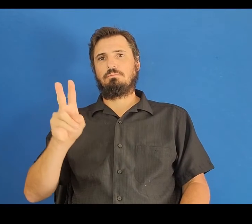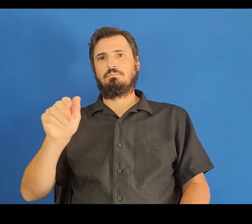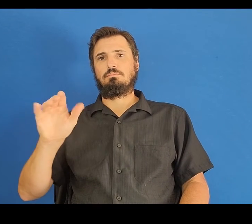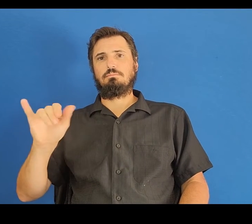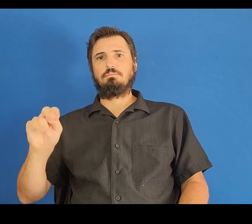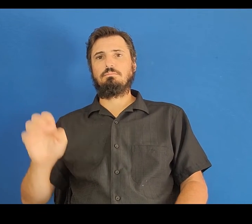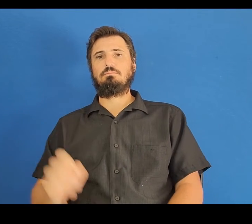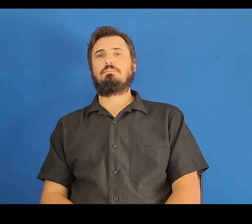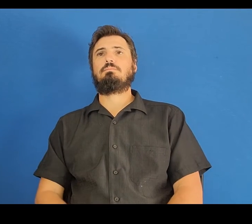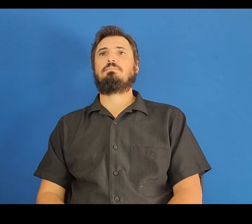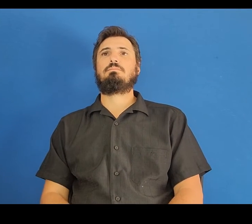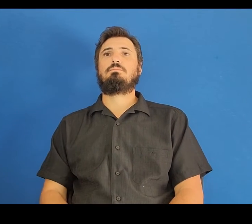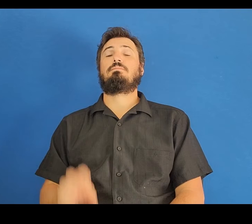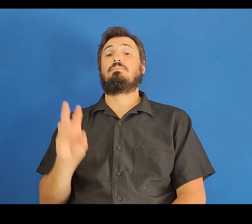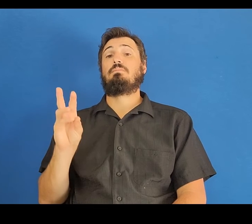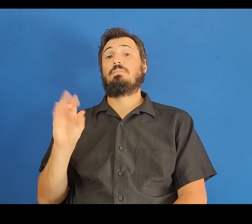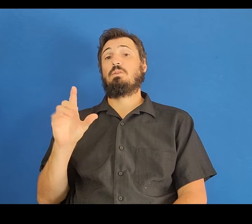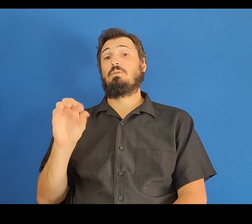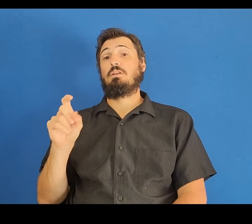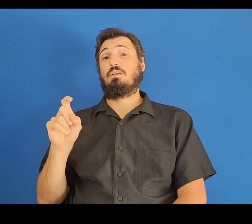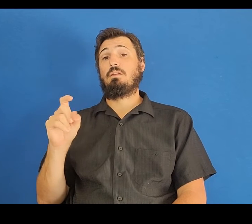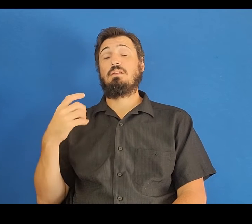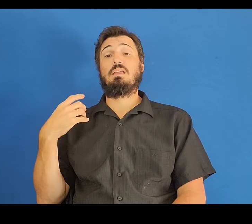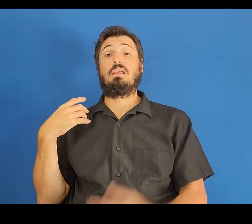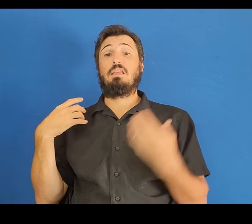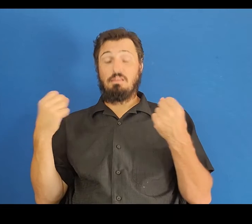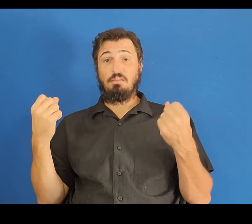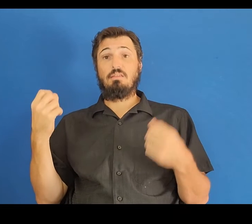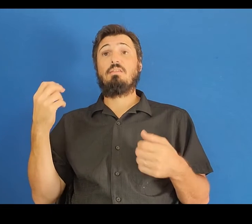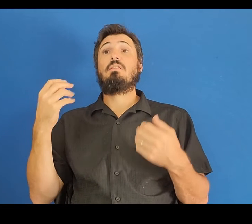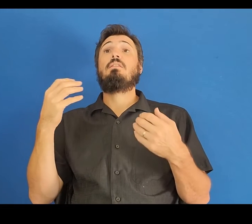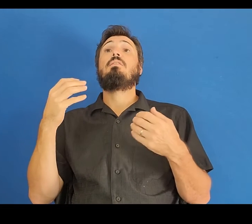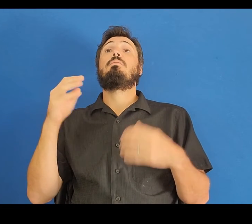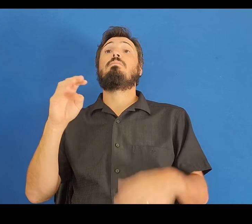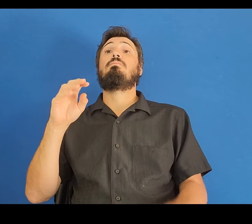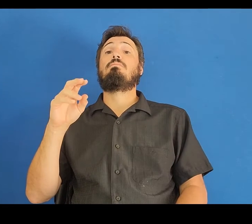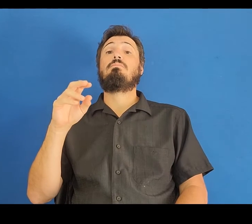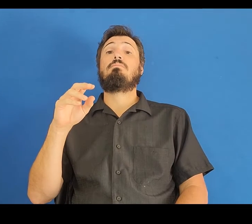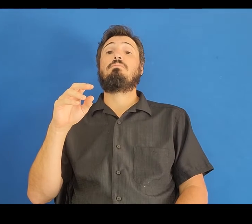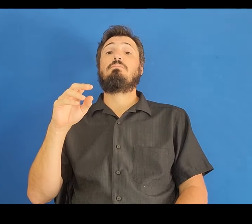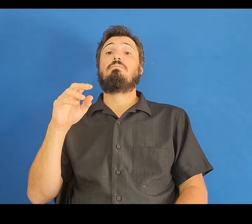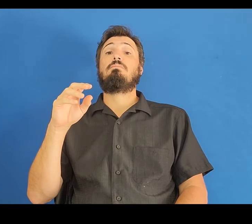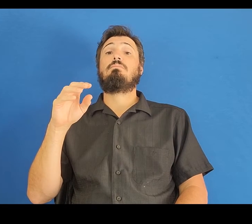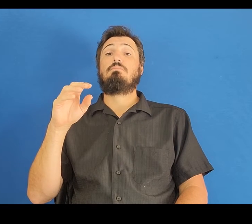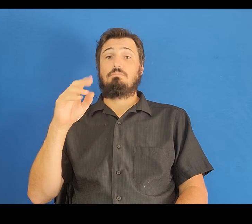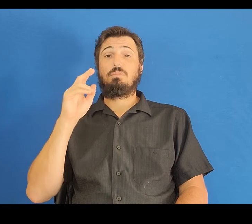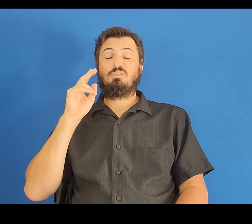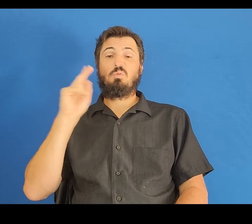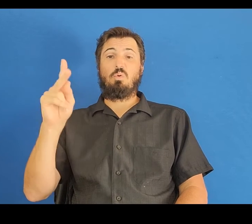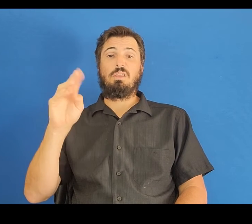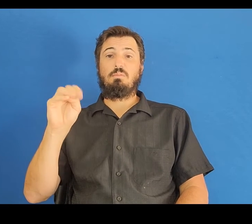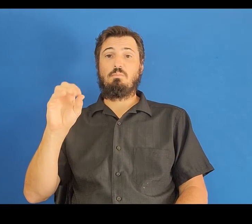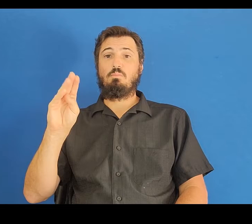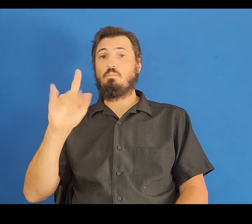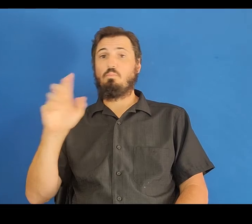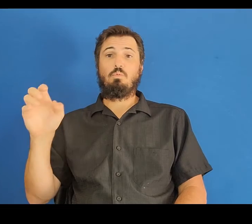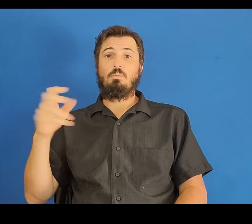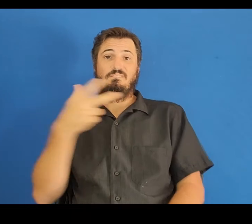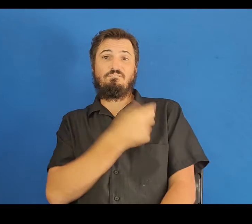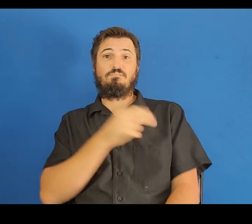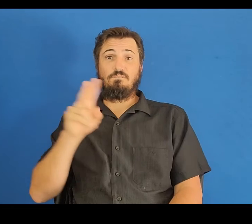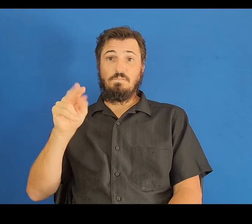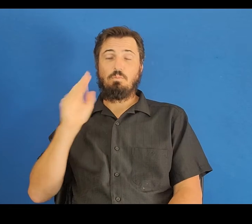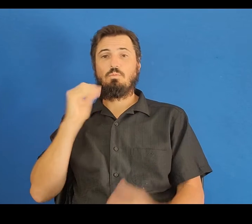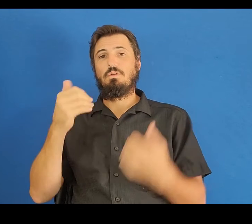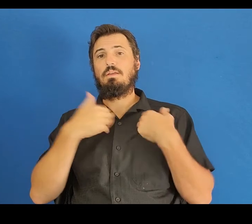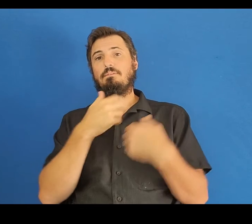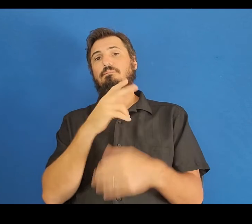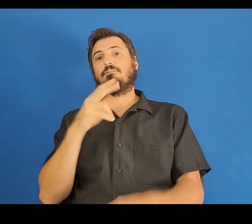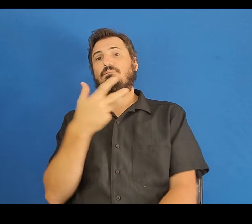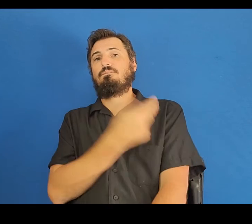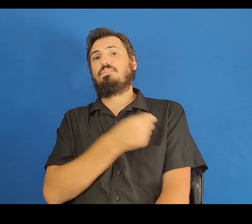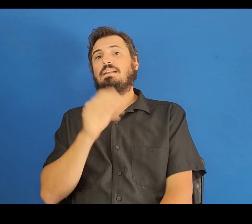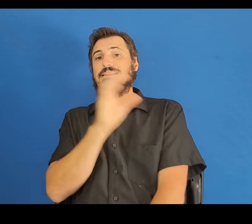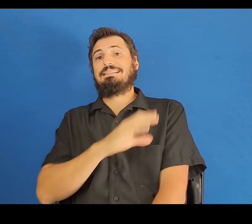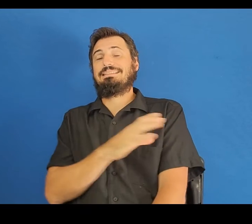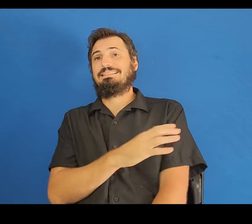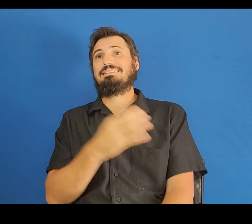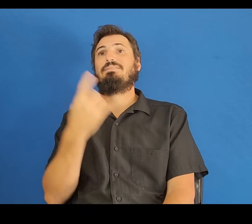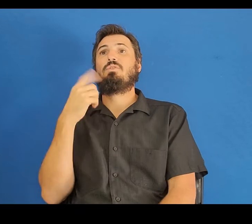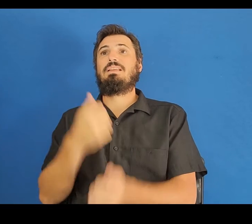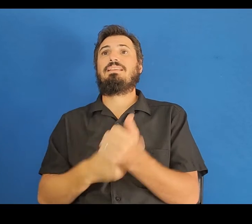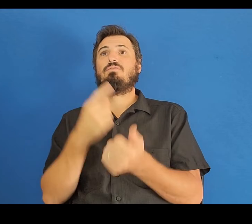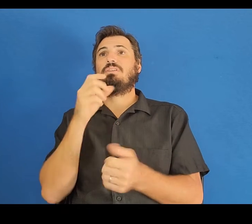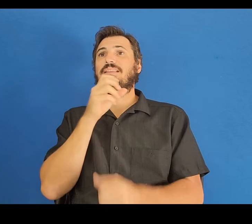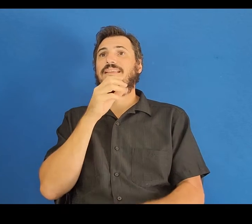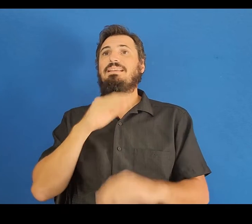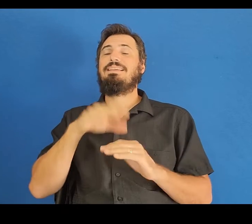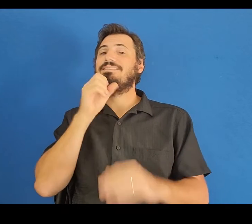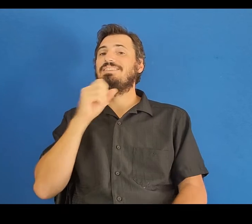Wilcox Health and Hawaii Health Systems’ mobile hospital vaccine van is holding a vaccine clinic open to everyone aged 12 and older this Thursday, January 27th at the Kekaha Neighborhood